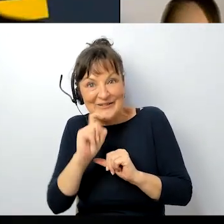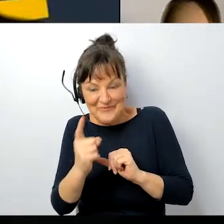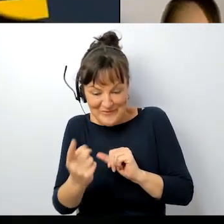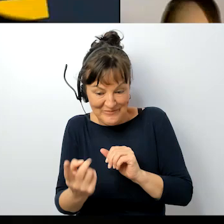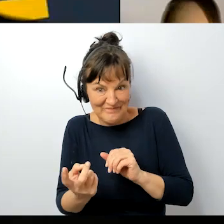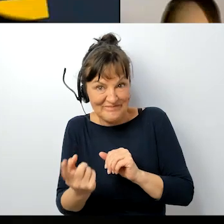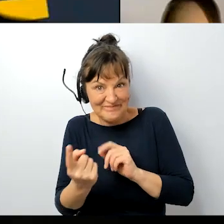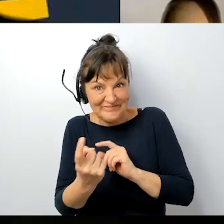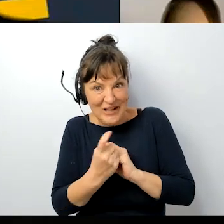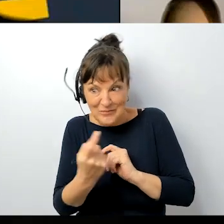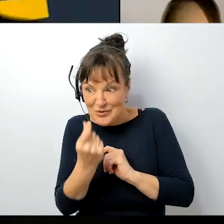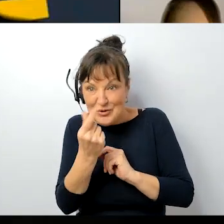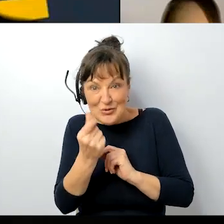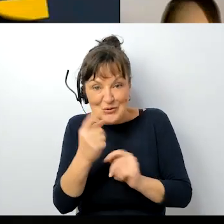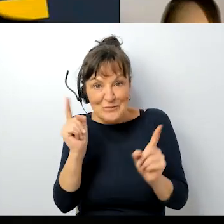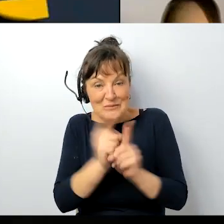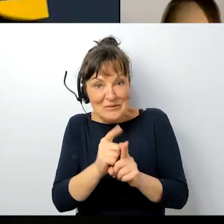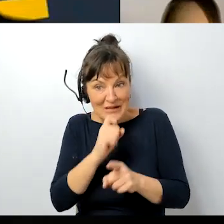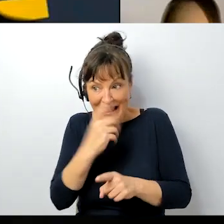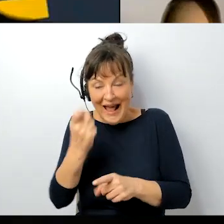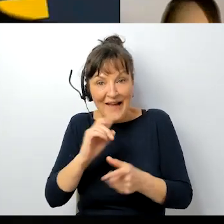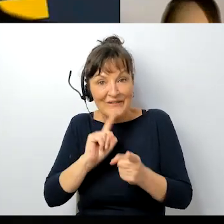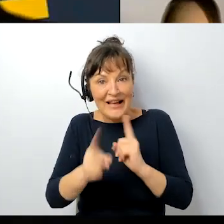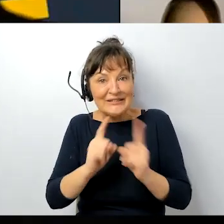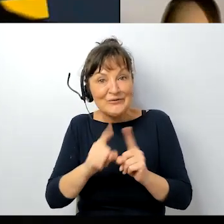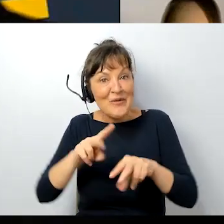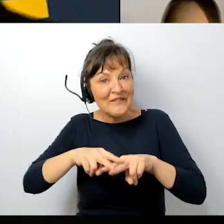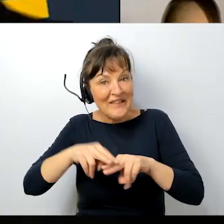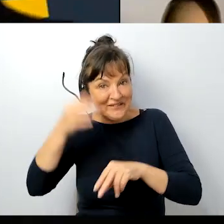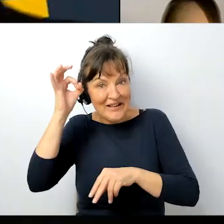a few in fact, I've got someone next week coming in they've got an interview for an apprenticeship